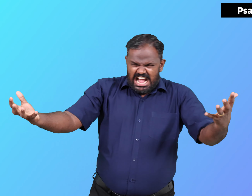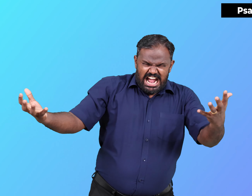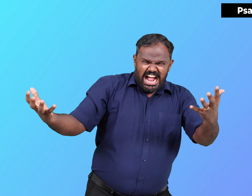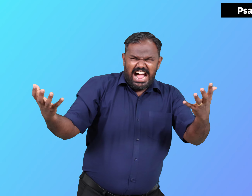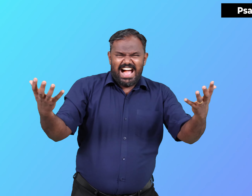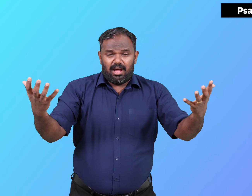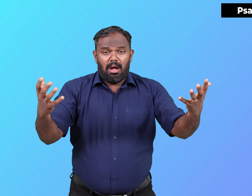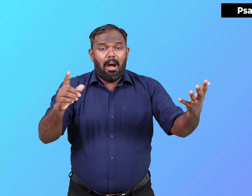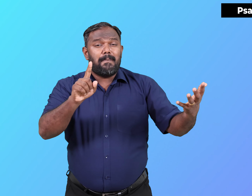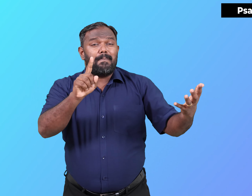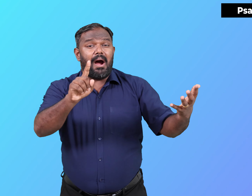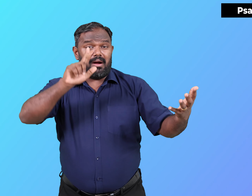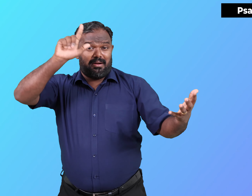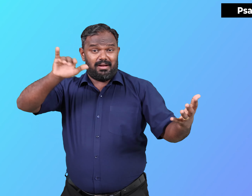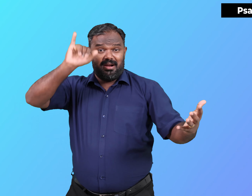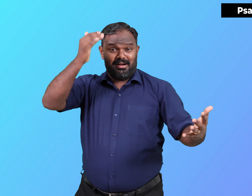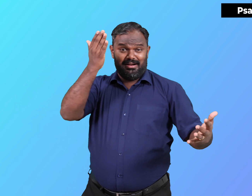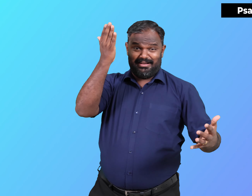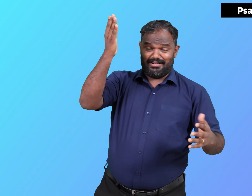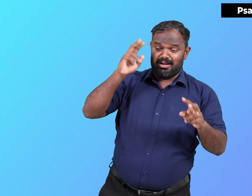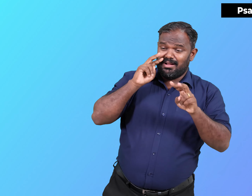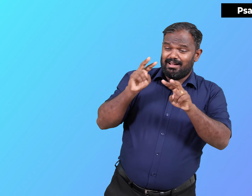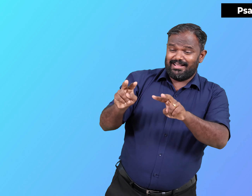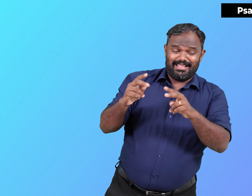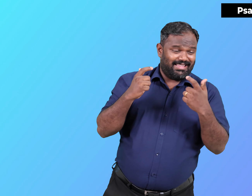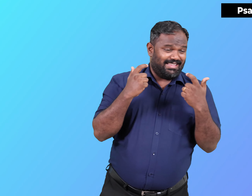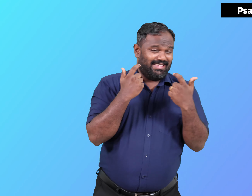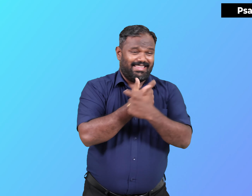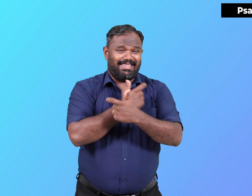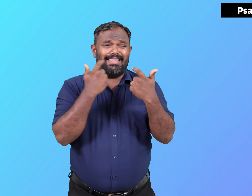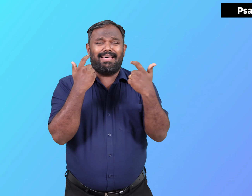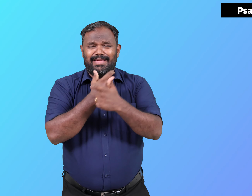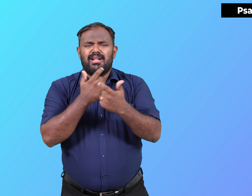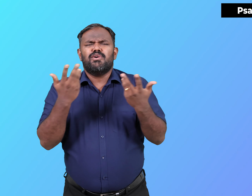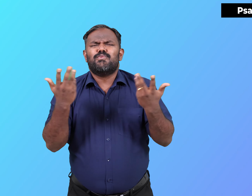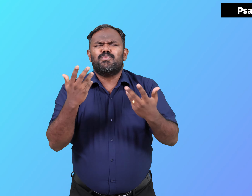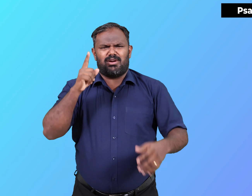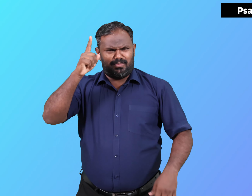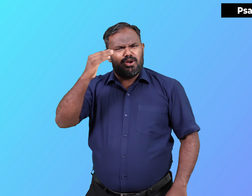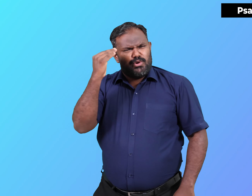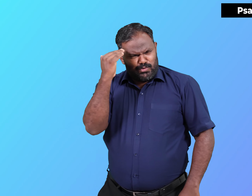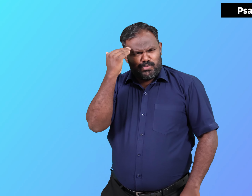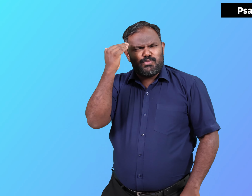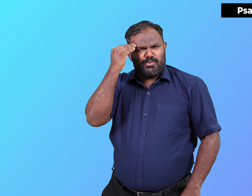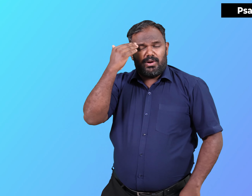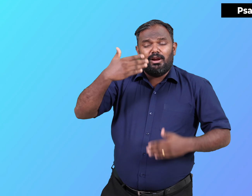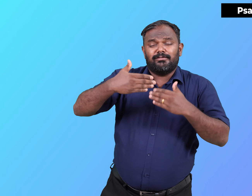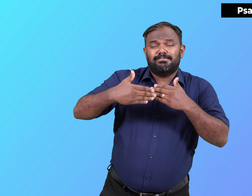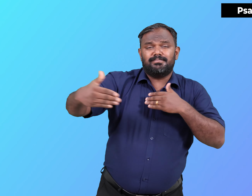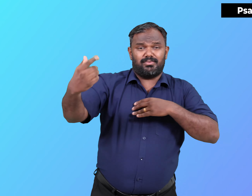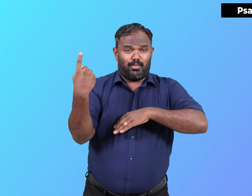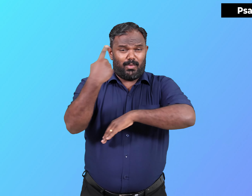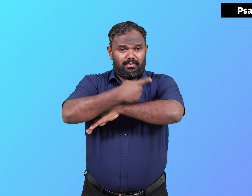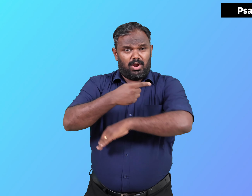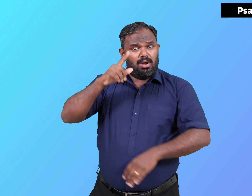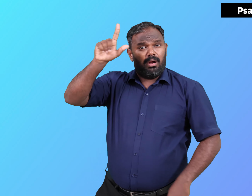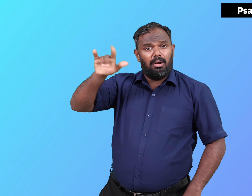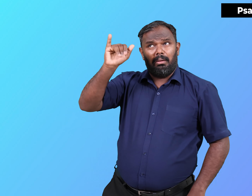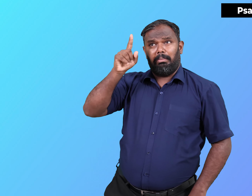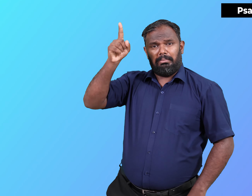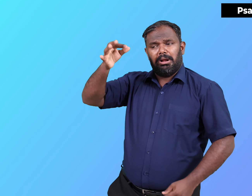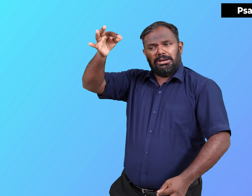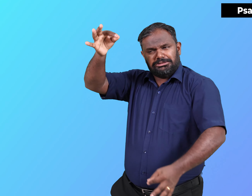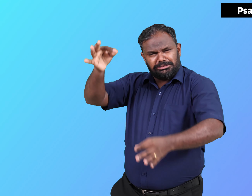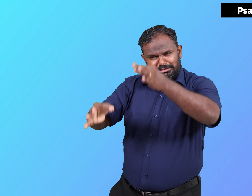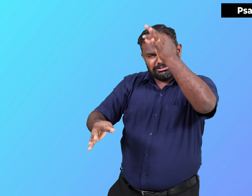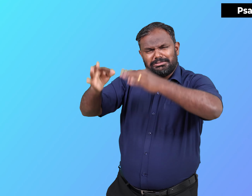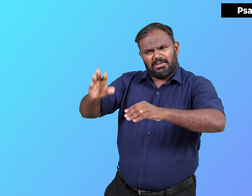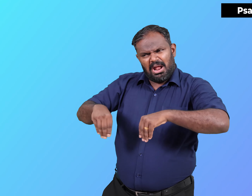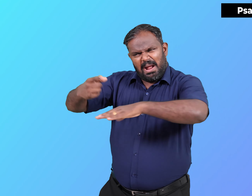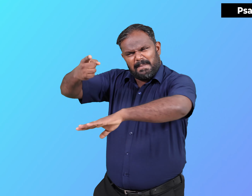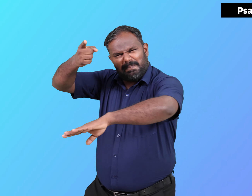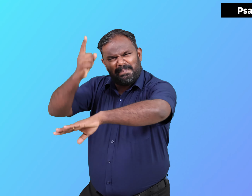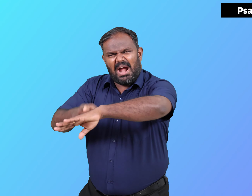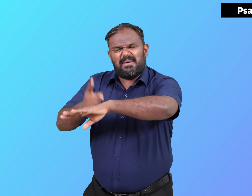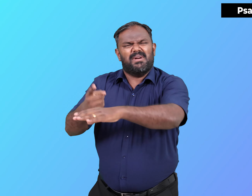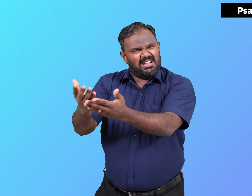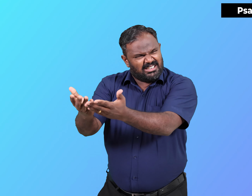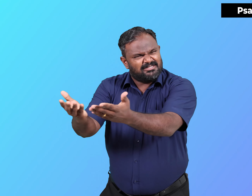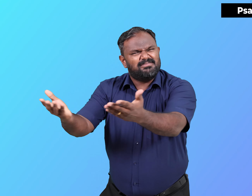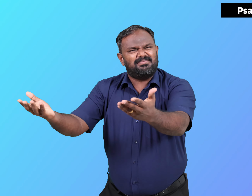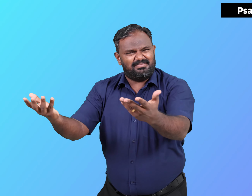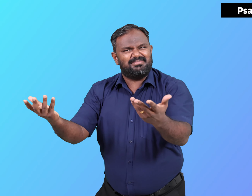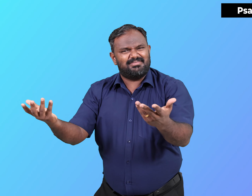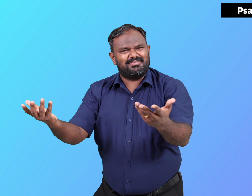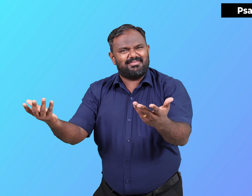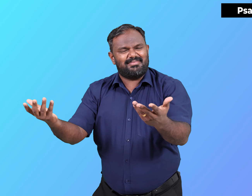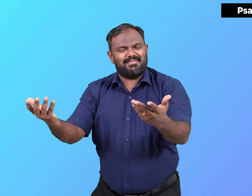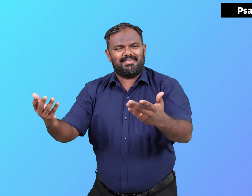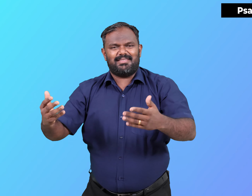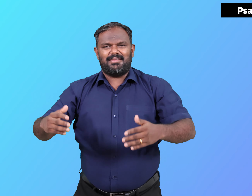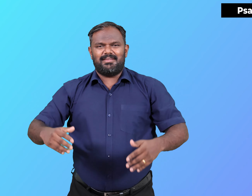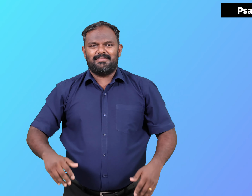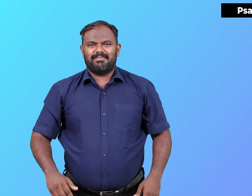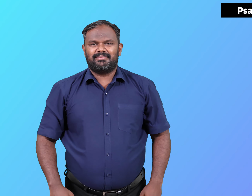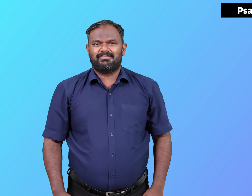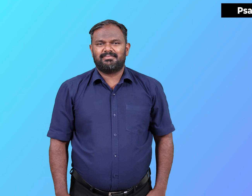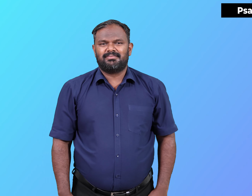But our Lord will laugh at them. He will make sure they get what they deserve.